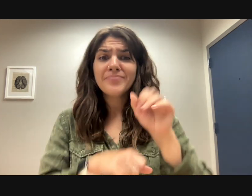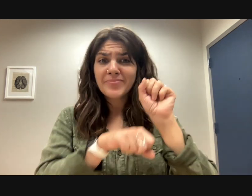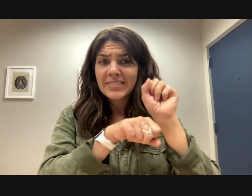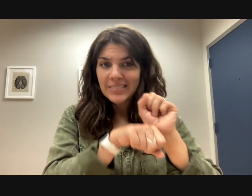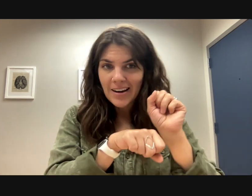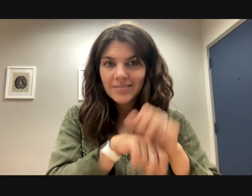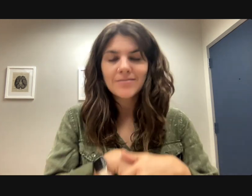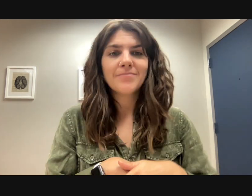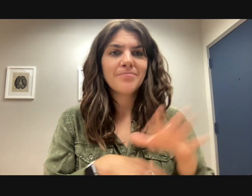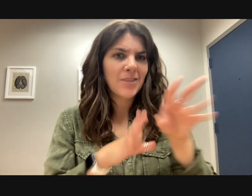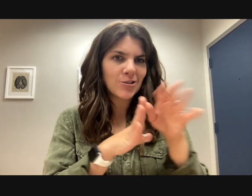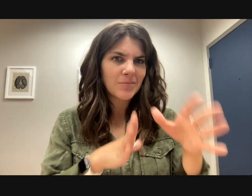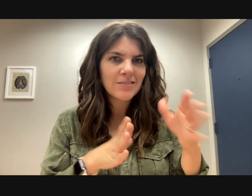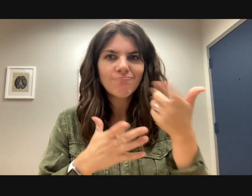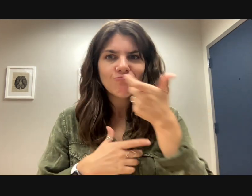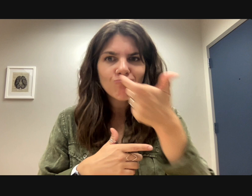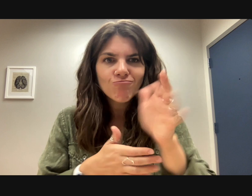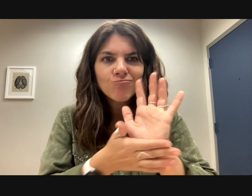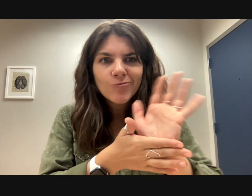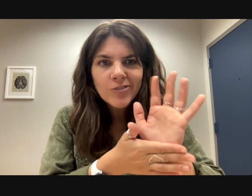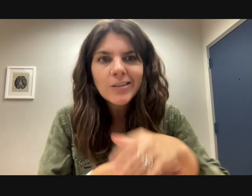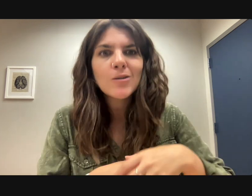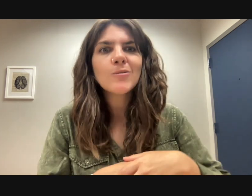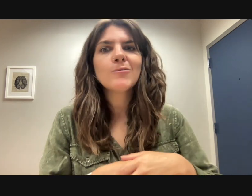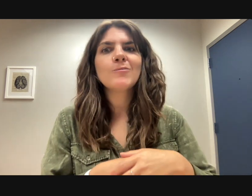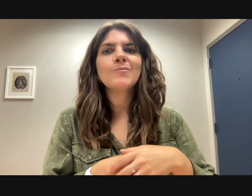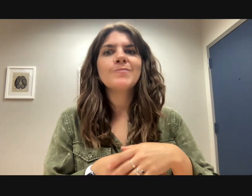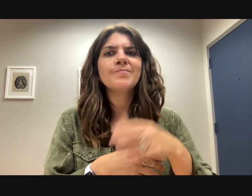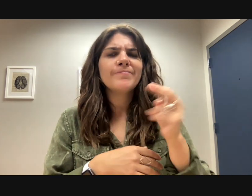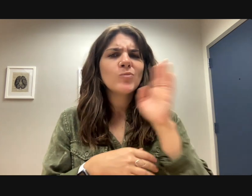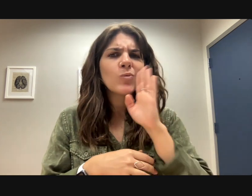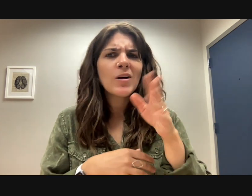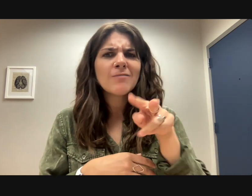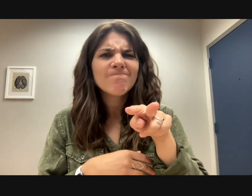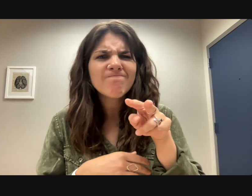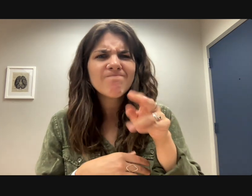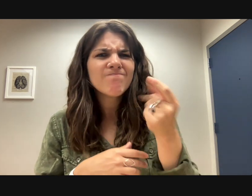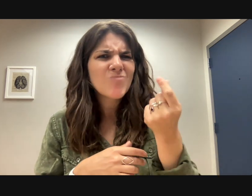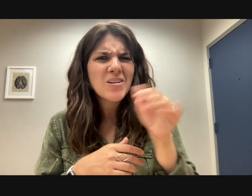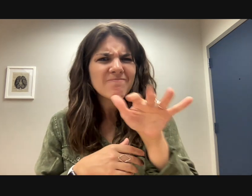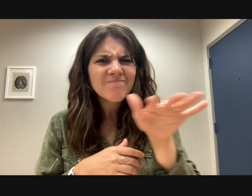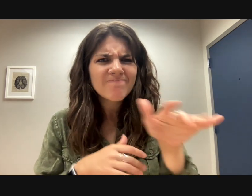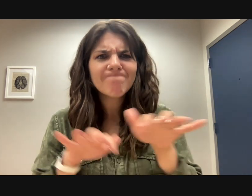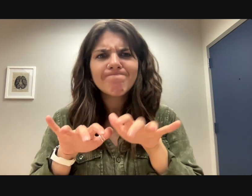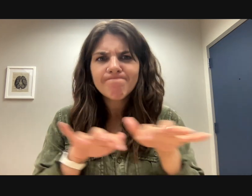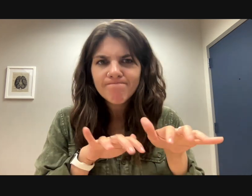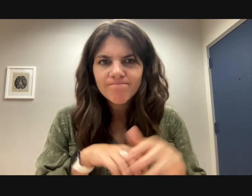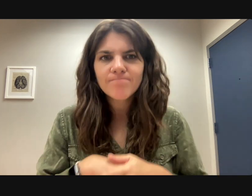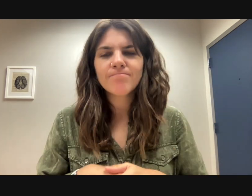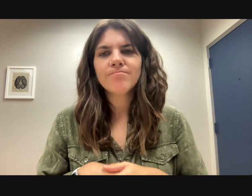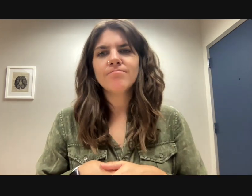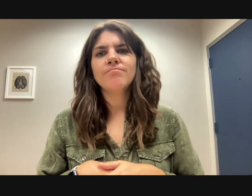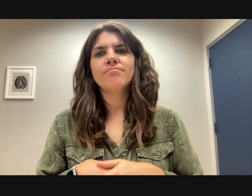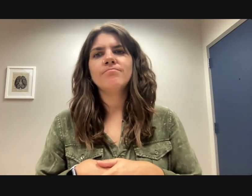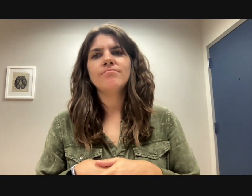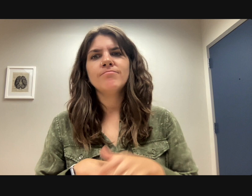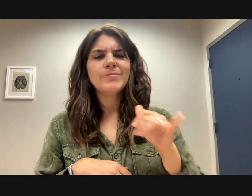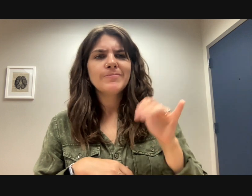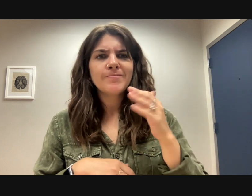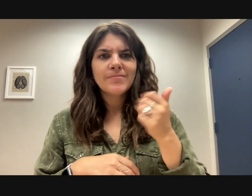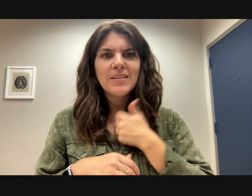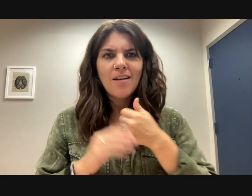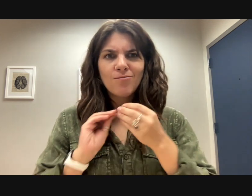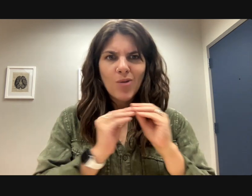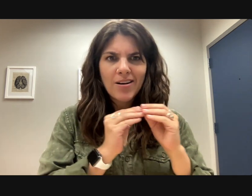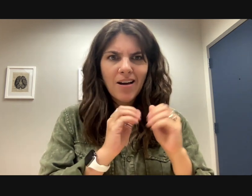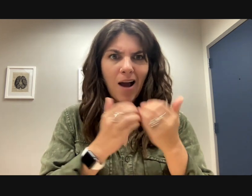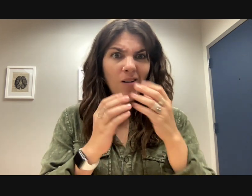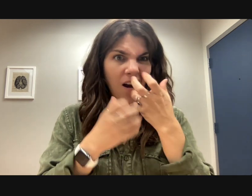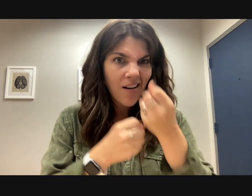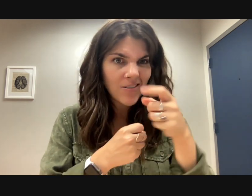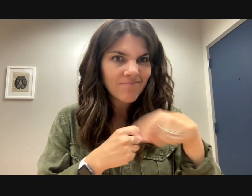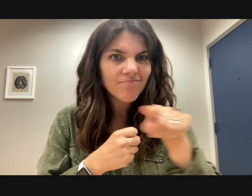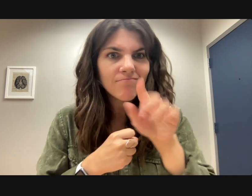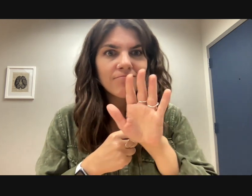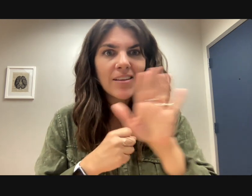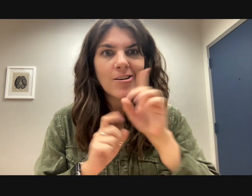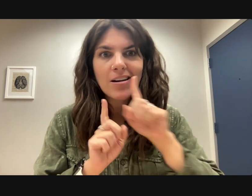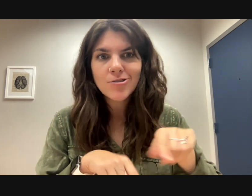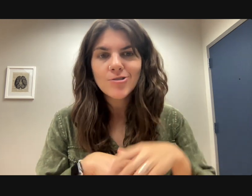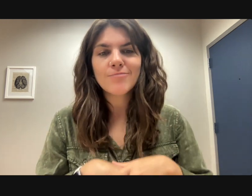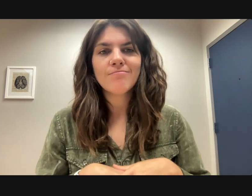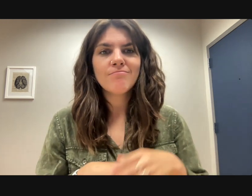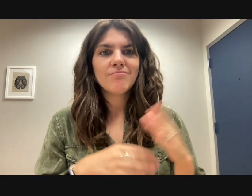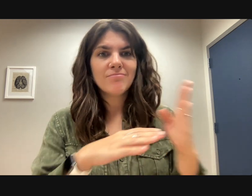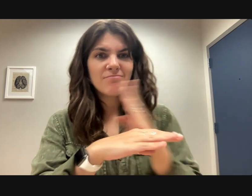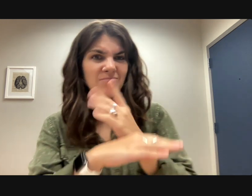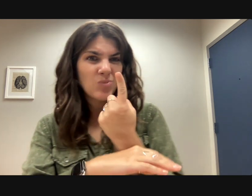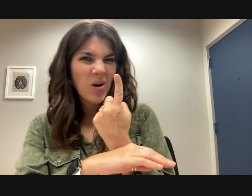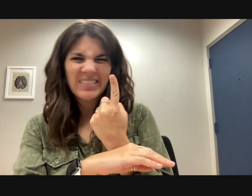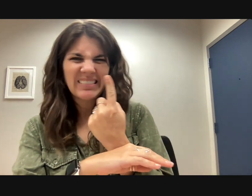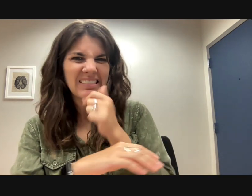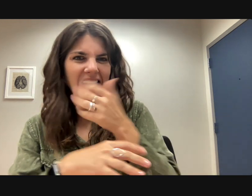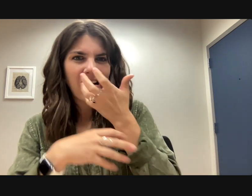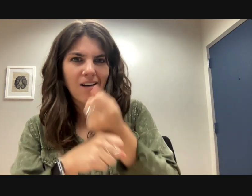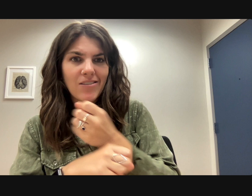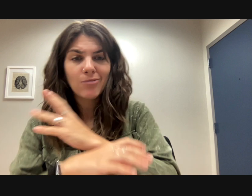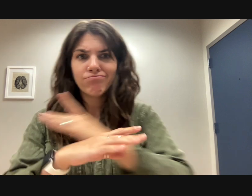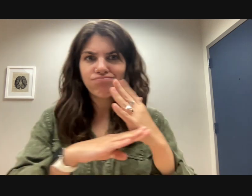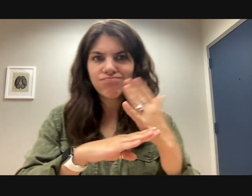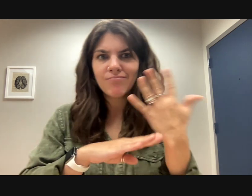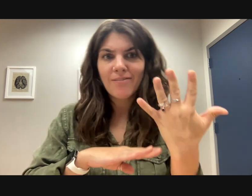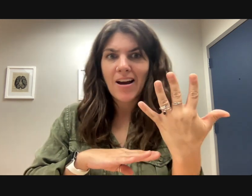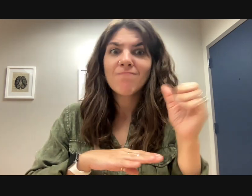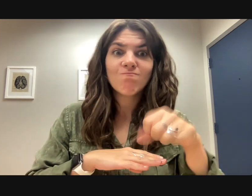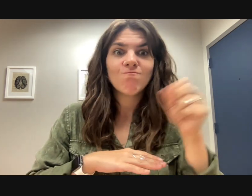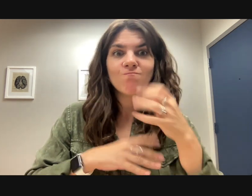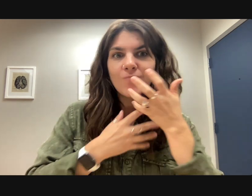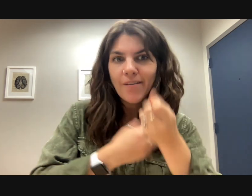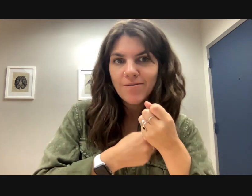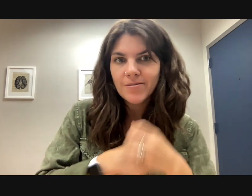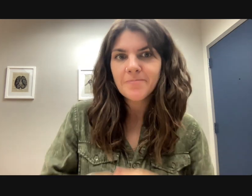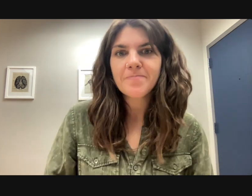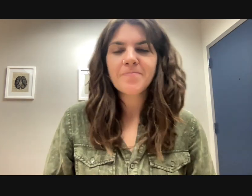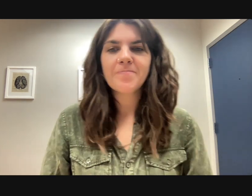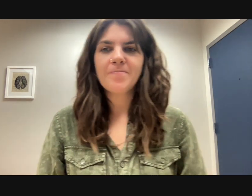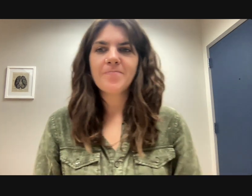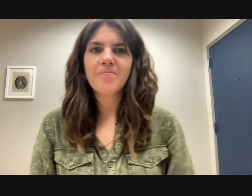Participants' tasks were to watch the video, type what they viewed, and then self-rate how confident they were using a scale of 1 (not very confident) to 5 (very confident).